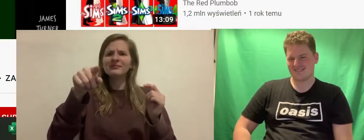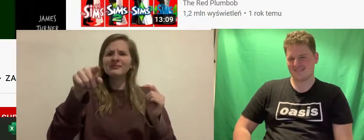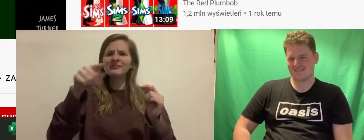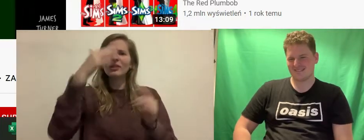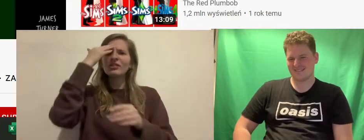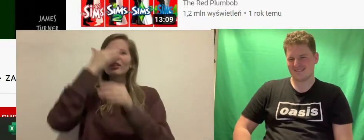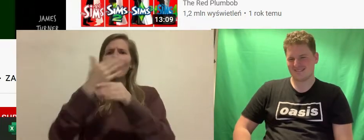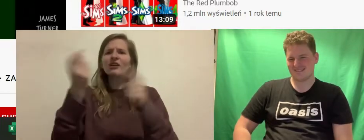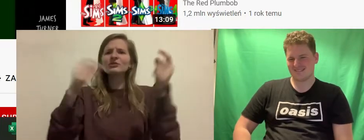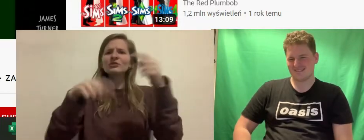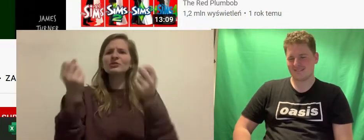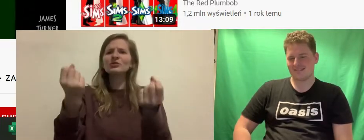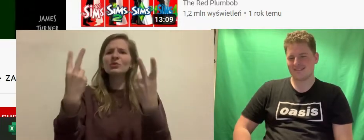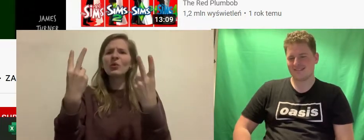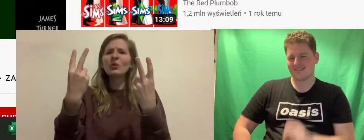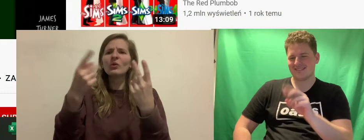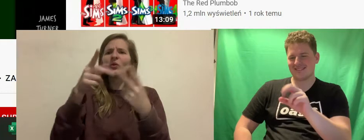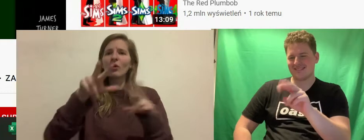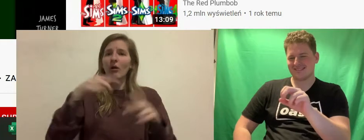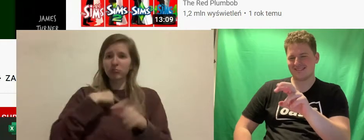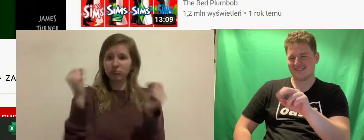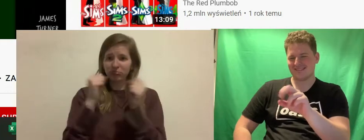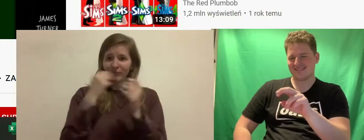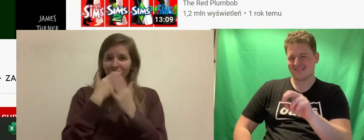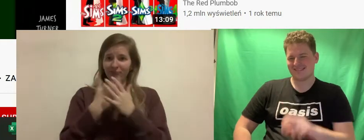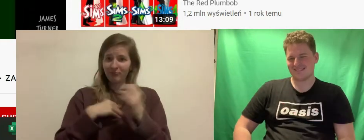K: where does the house only appear at night? I admit that I am afraid of their